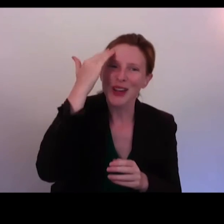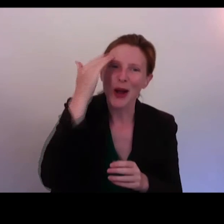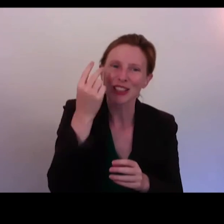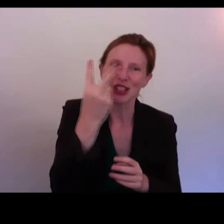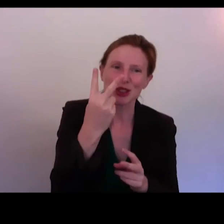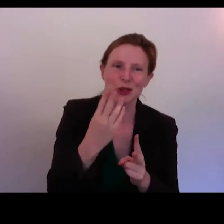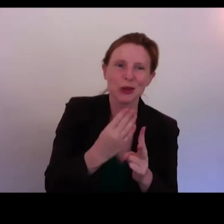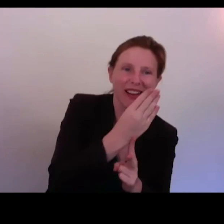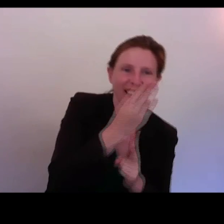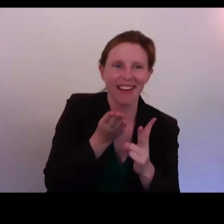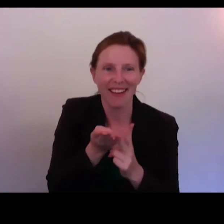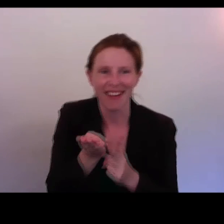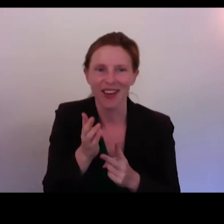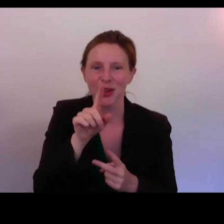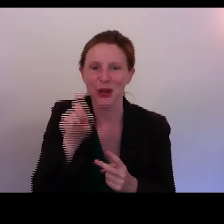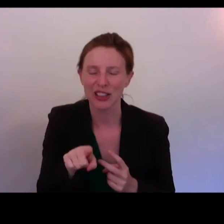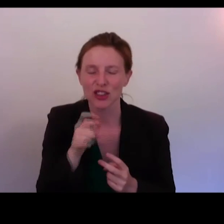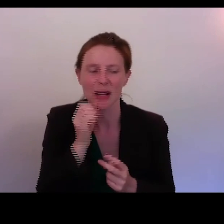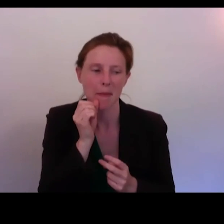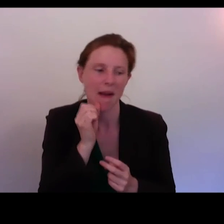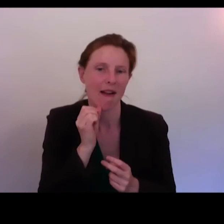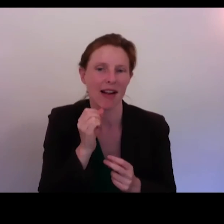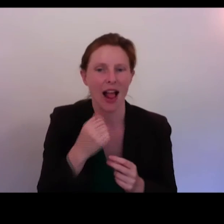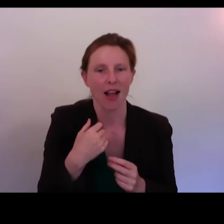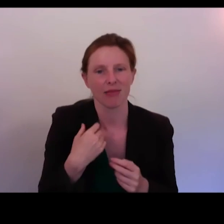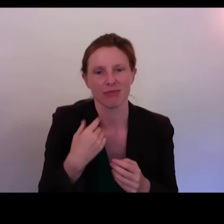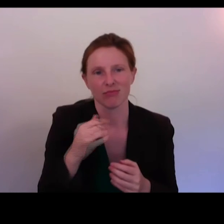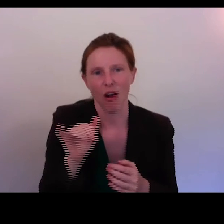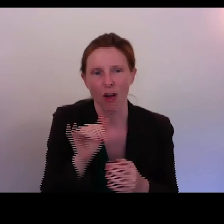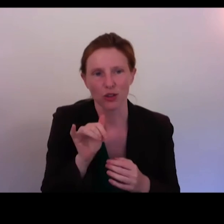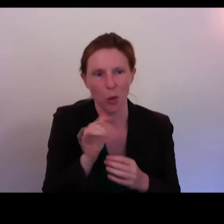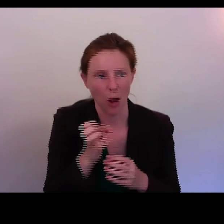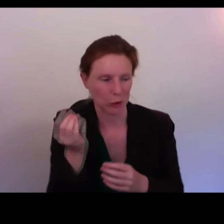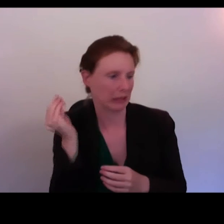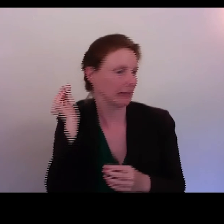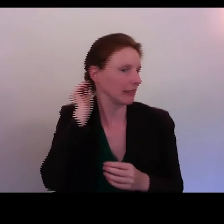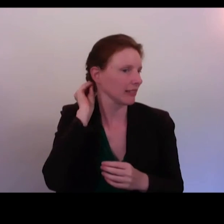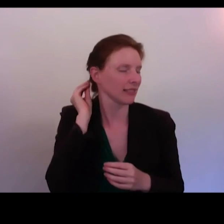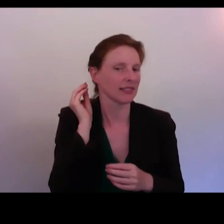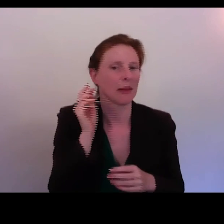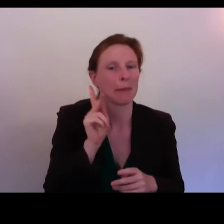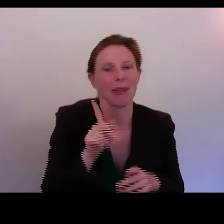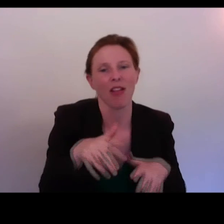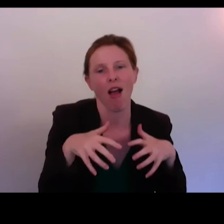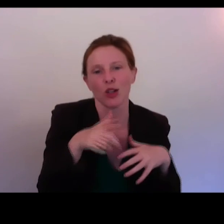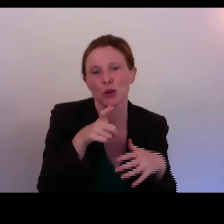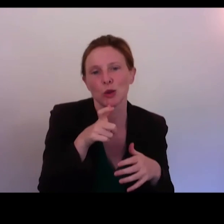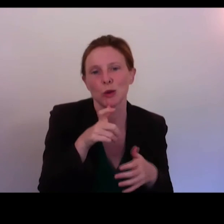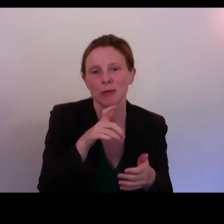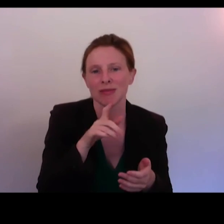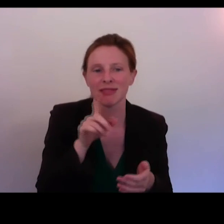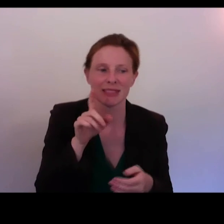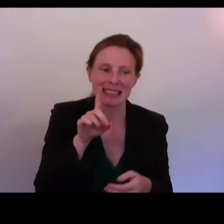"And you know, I know I kind of branched off "into two separate questions. "But I've been thinking that